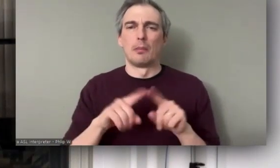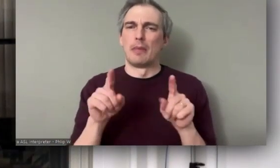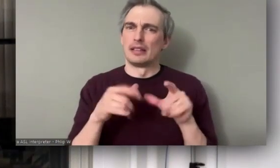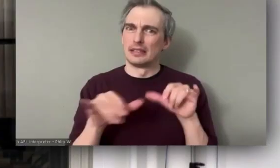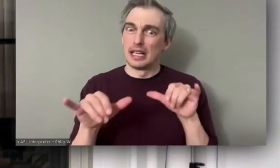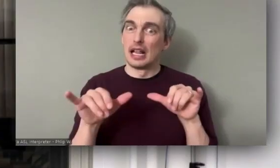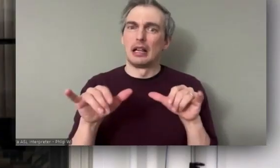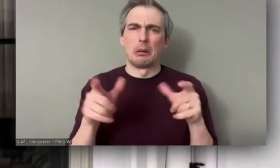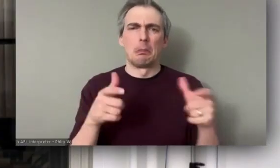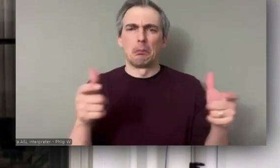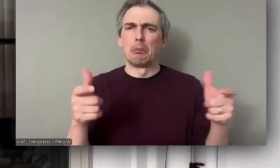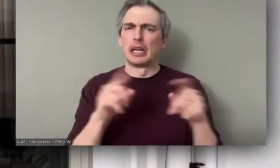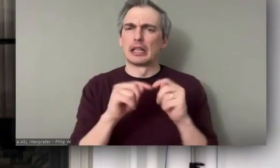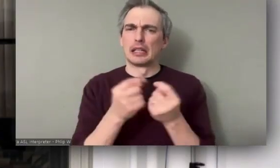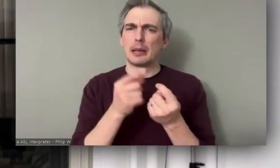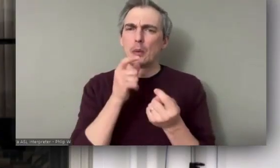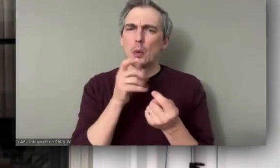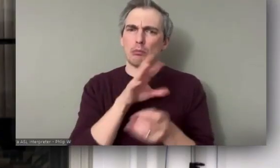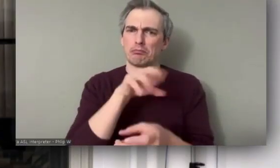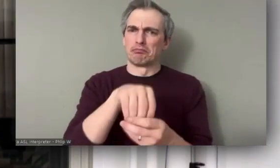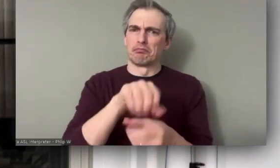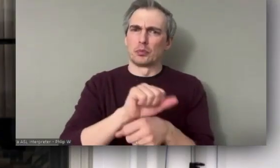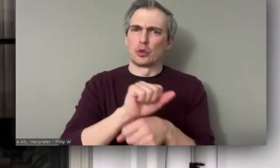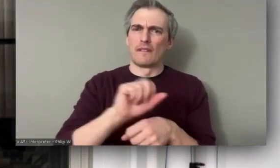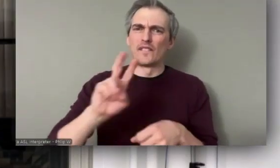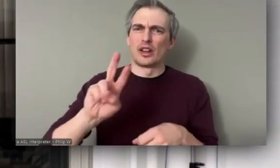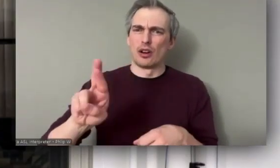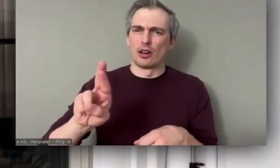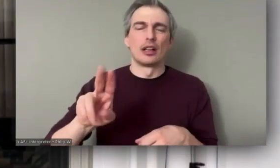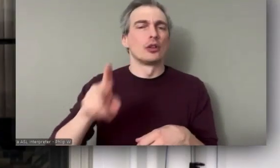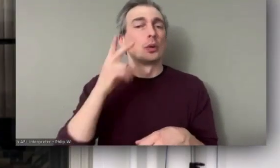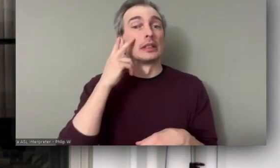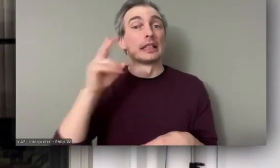And as you see, the augmented reality, extended reality, virtual